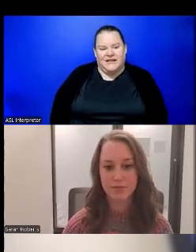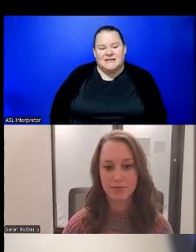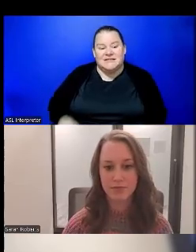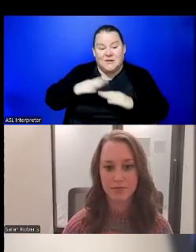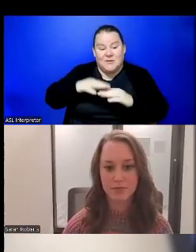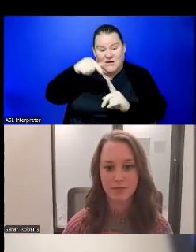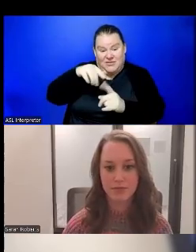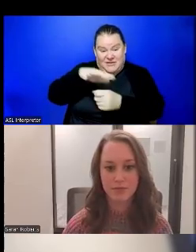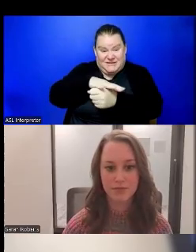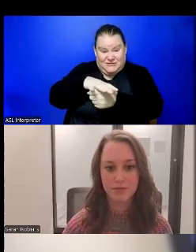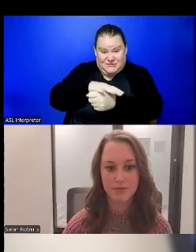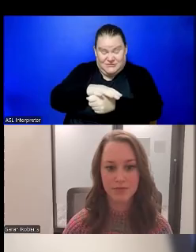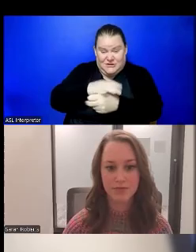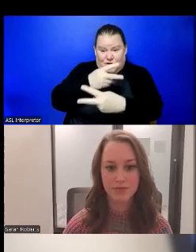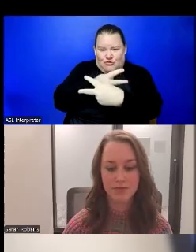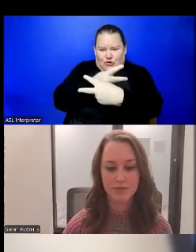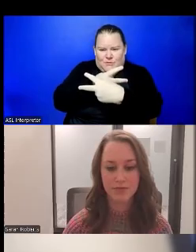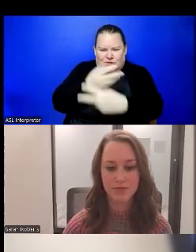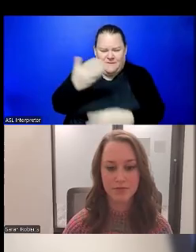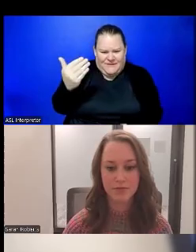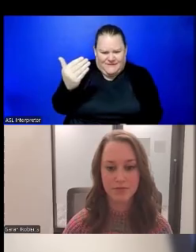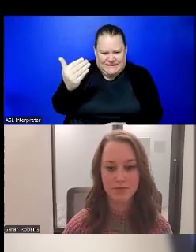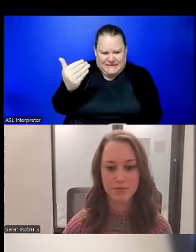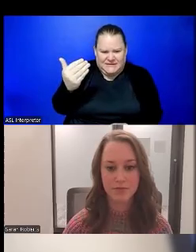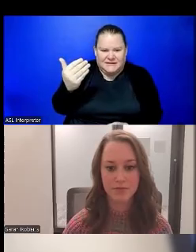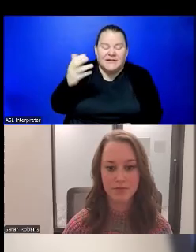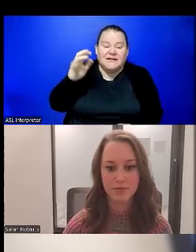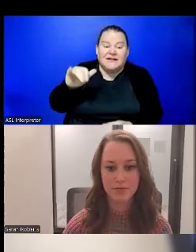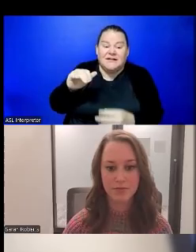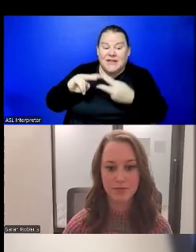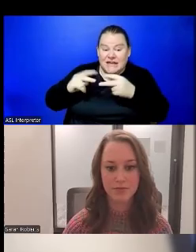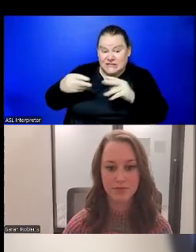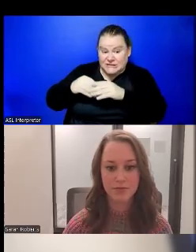chromosome 15, these genes in blue are typically expressed